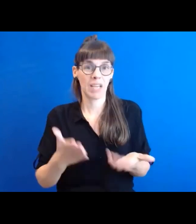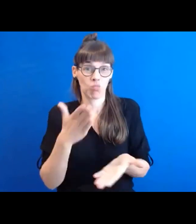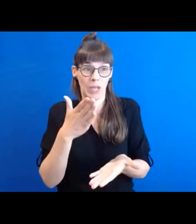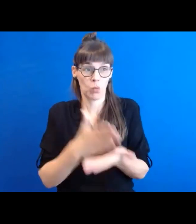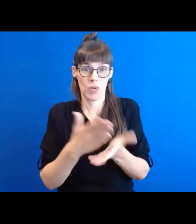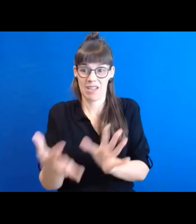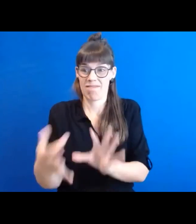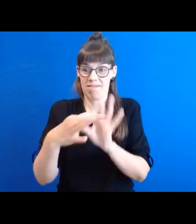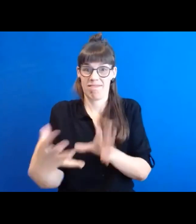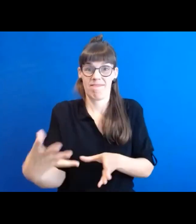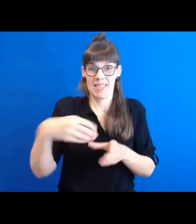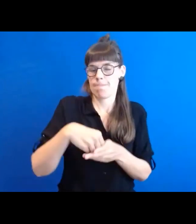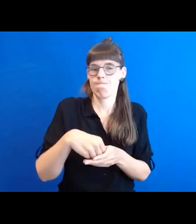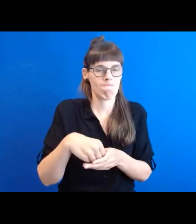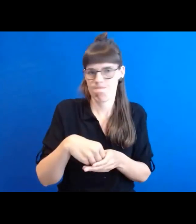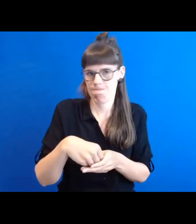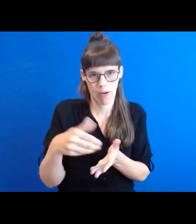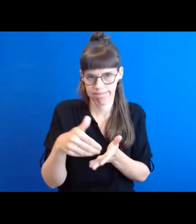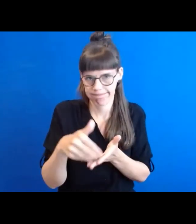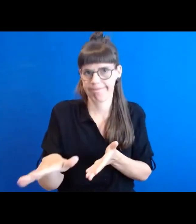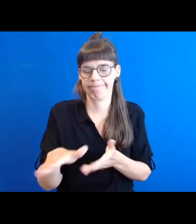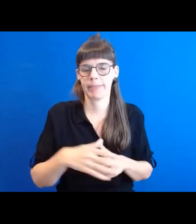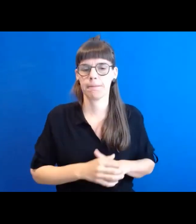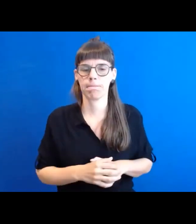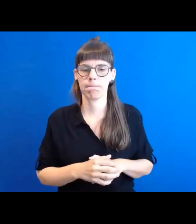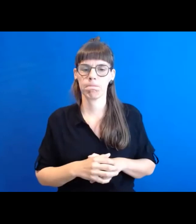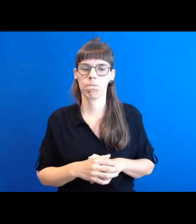the ongoing COVID response and engagements actually